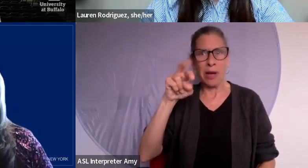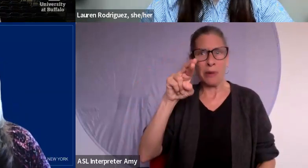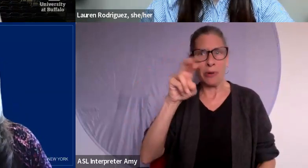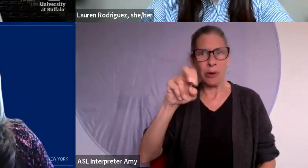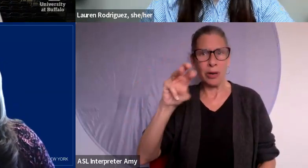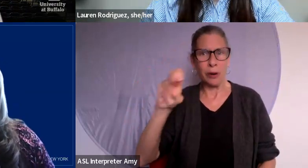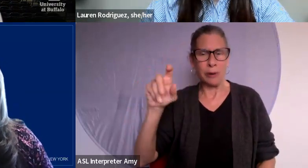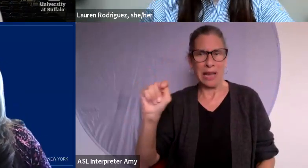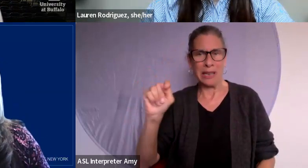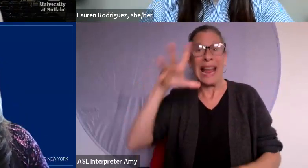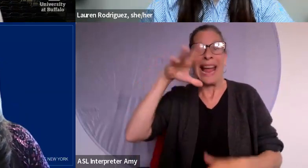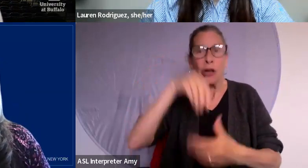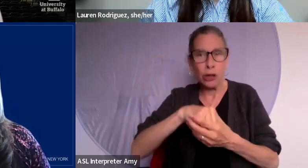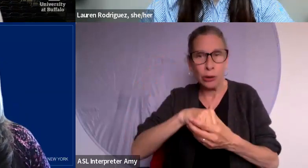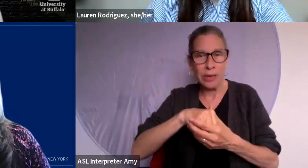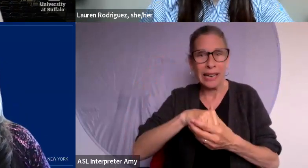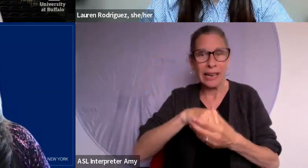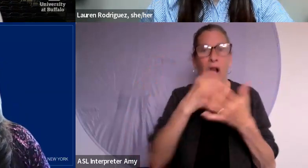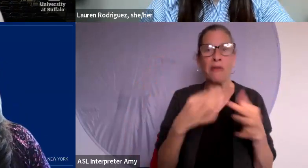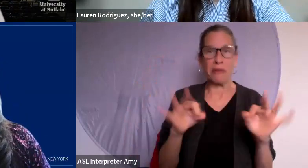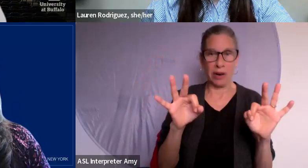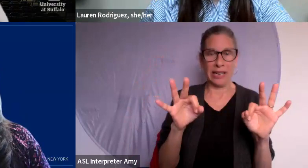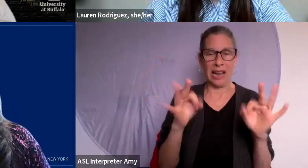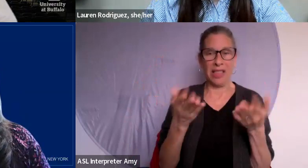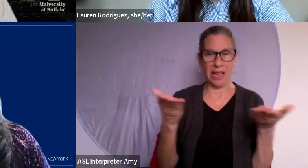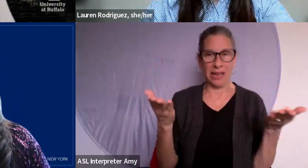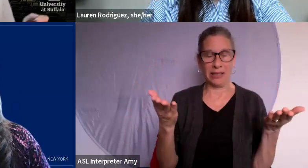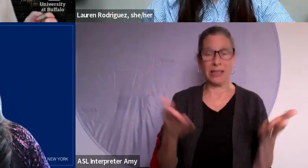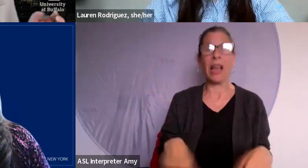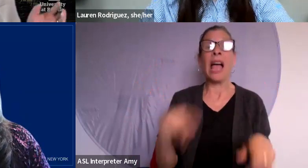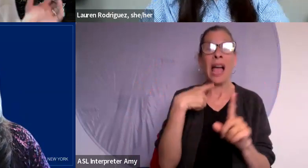including things that are free of charge. The other thing with